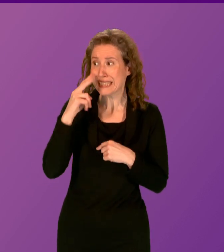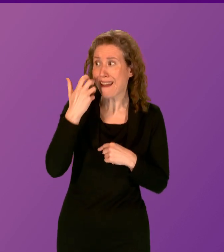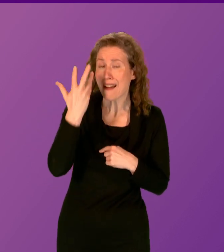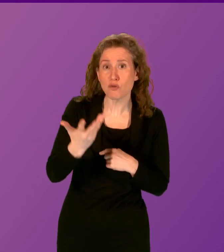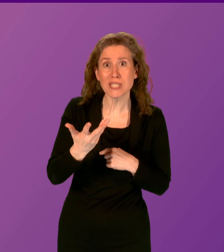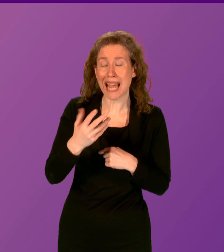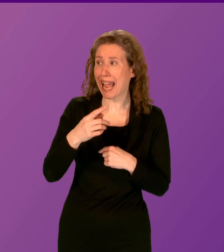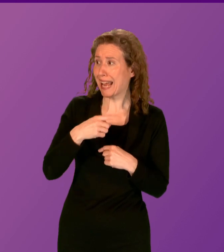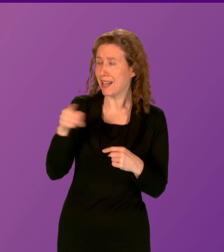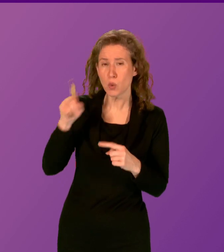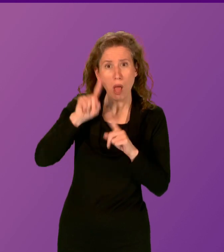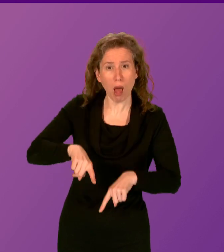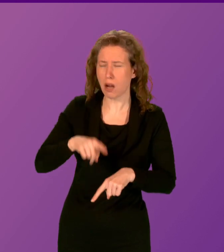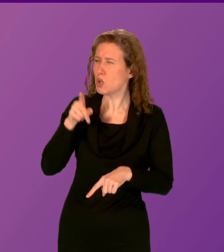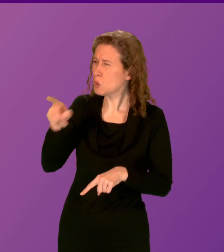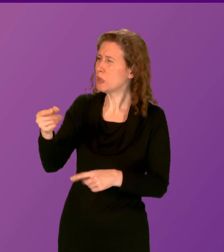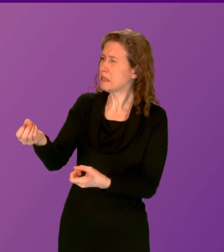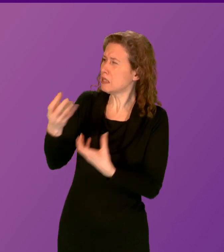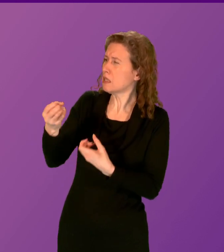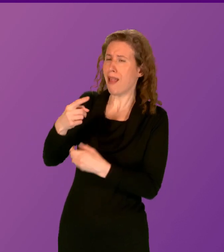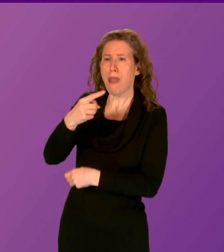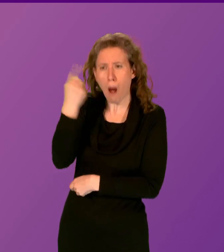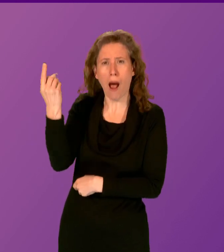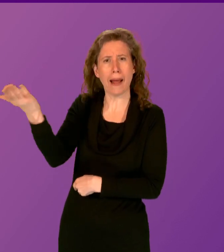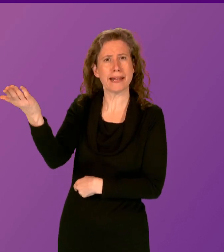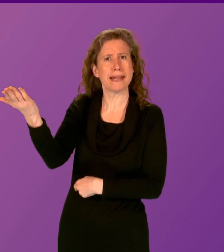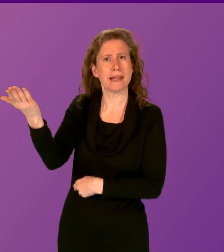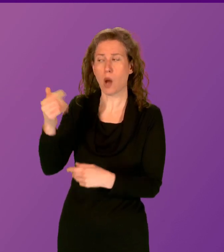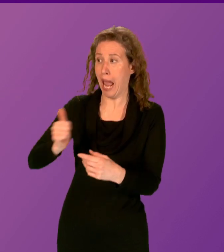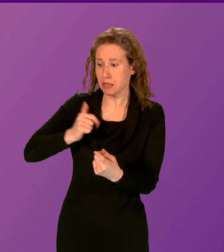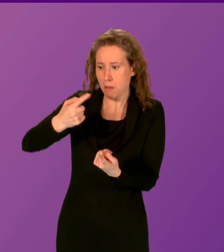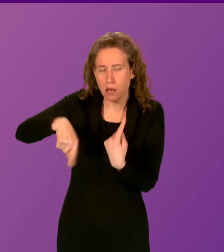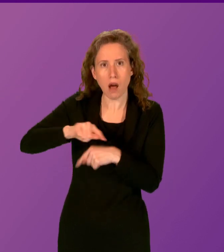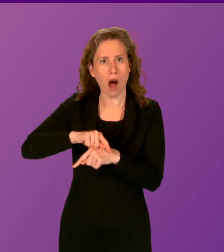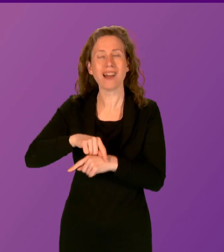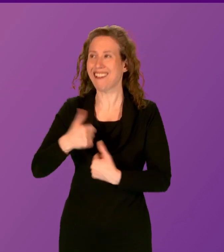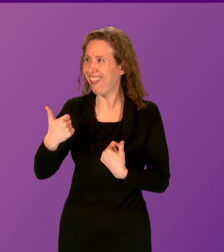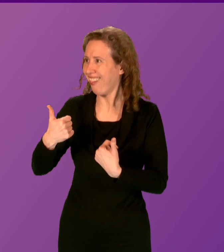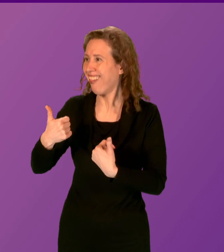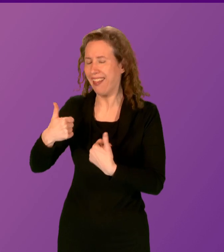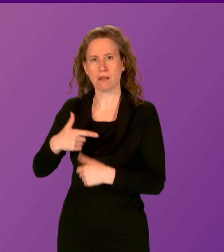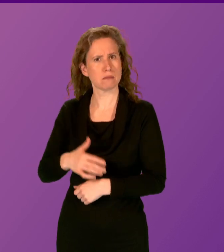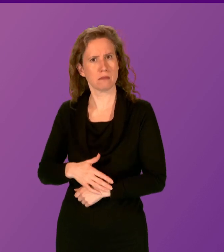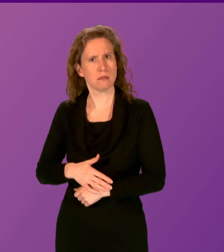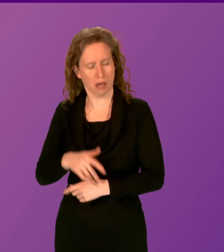How dare they feed us these blatant lies, expecting us to nod along, while our communities